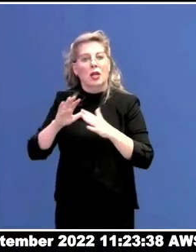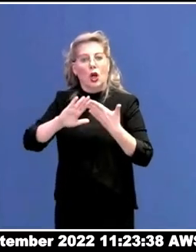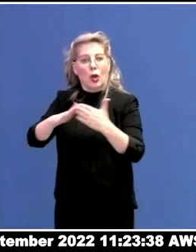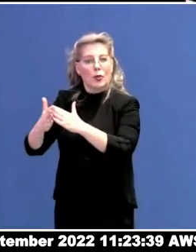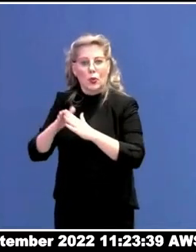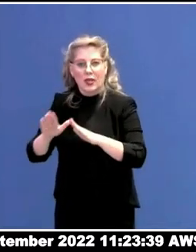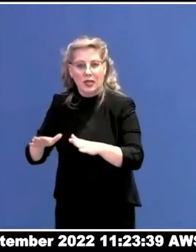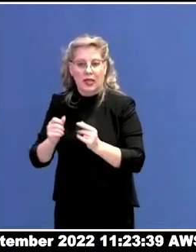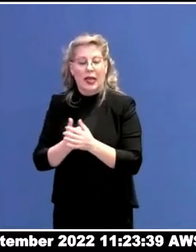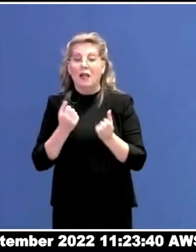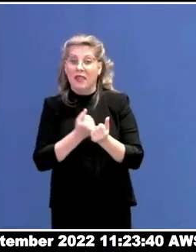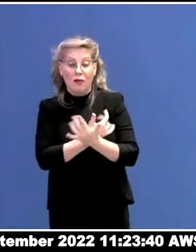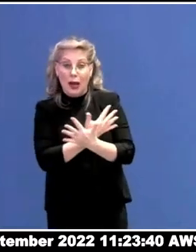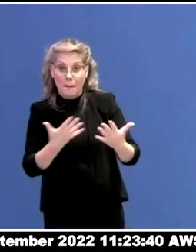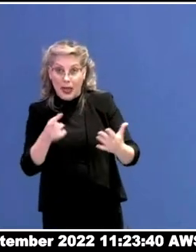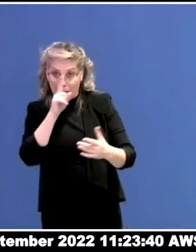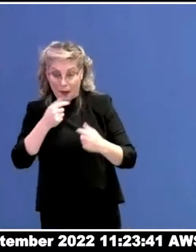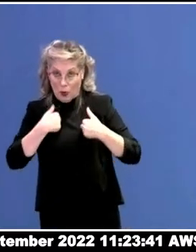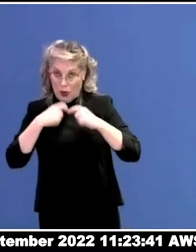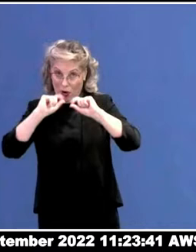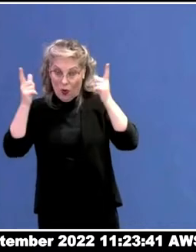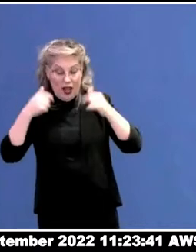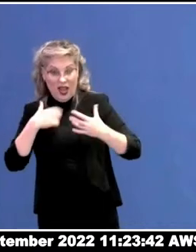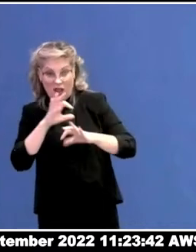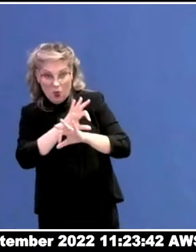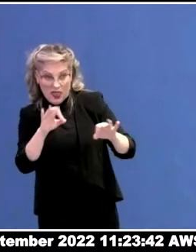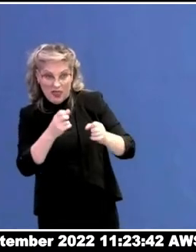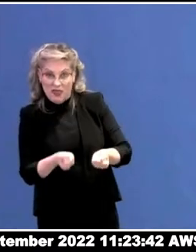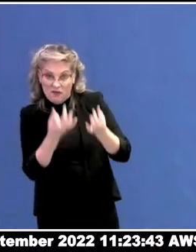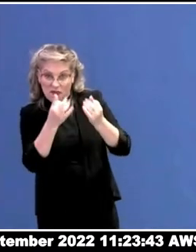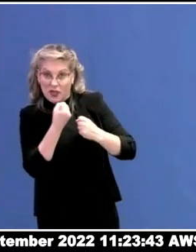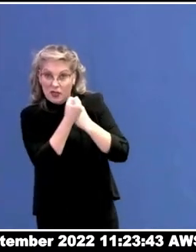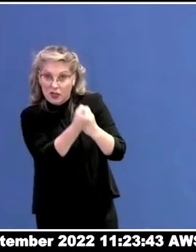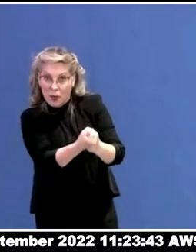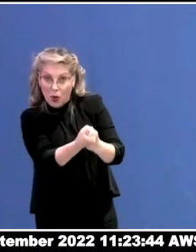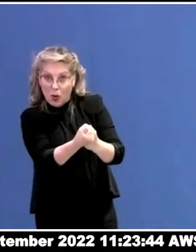supported in the focus on Noongar country - those relationships were built.